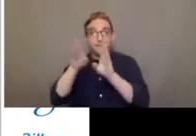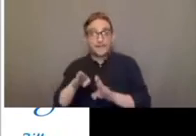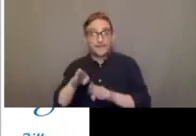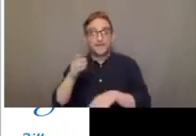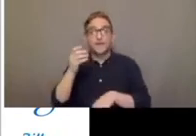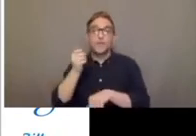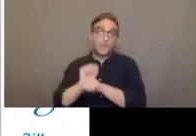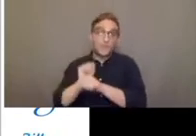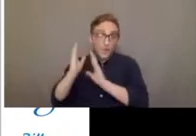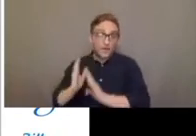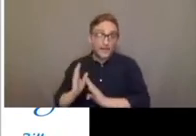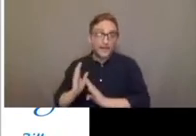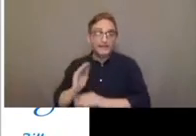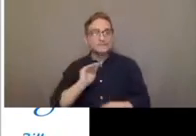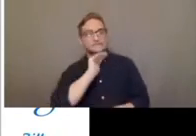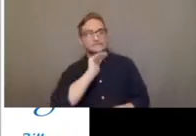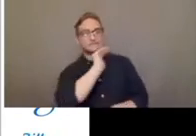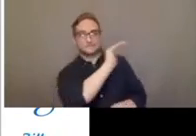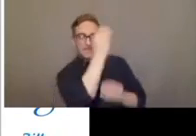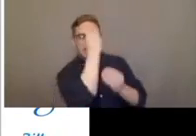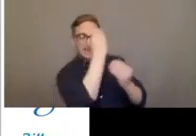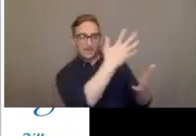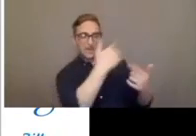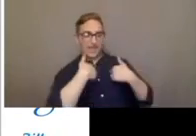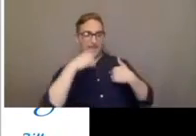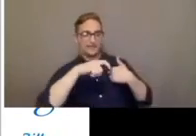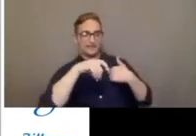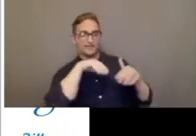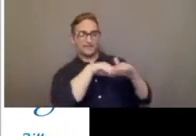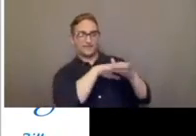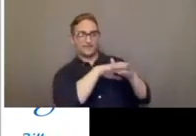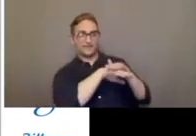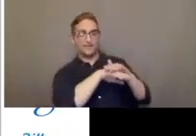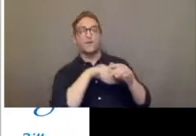to let the employer know about that. Obviously there's an exception, if you are